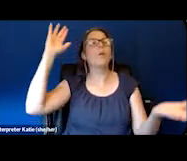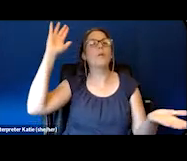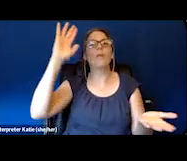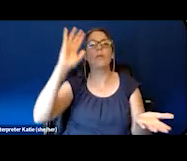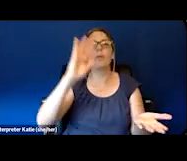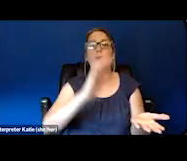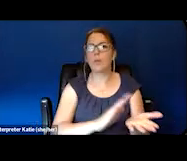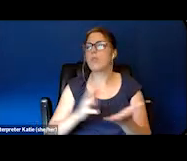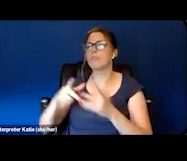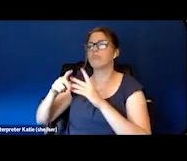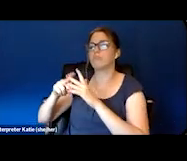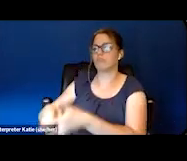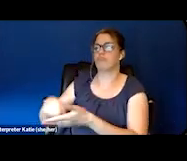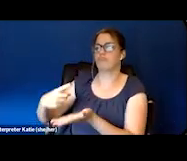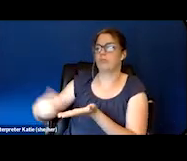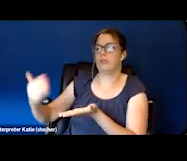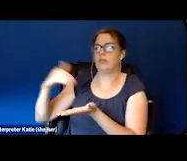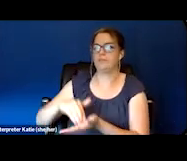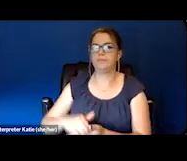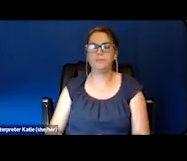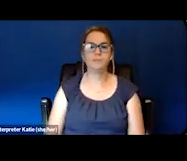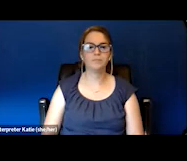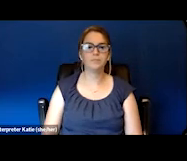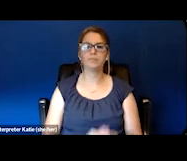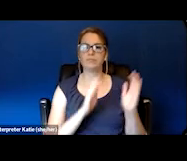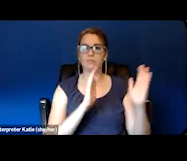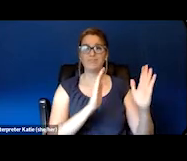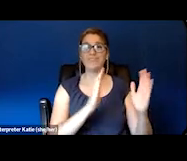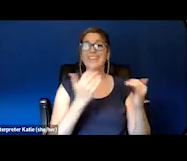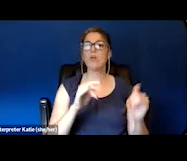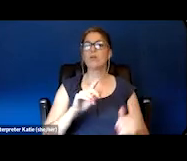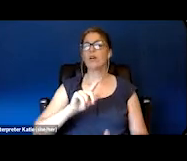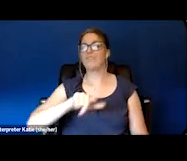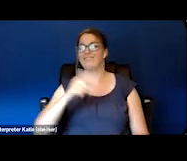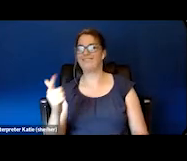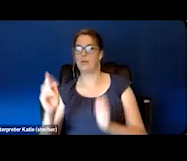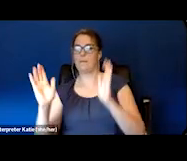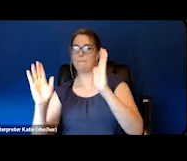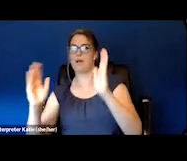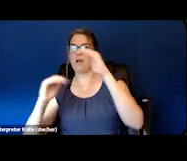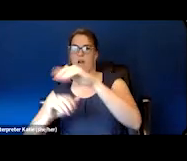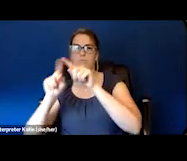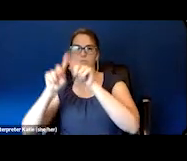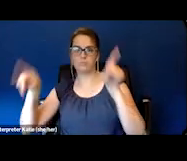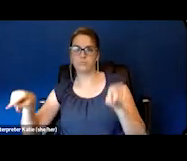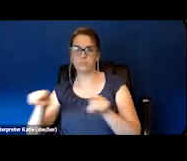On the right-hand side, you see some practical tips. Being concise, you are meeting someone where they are,